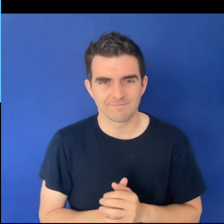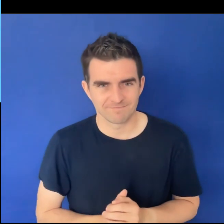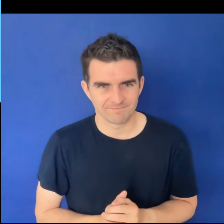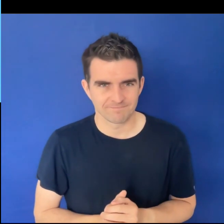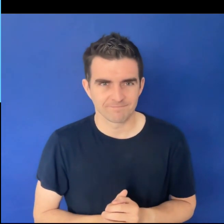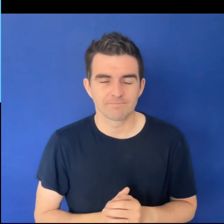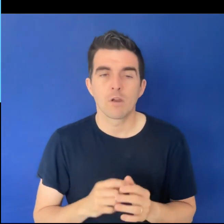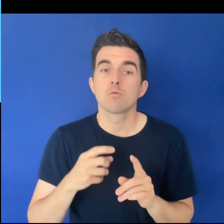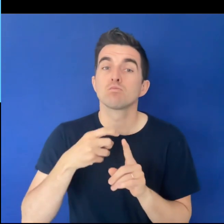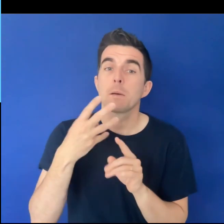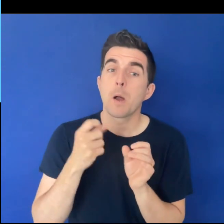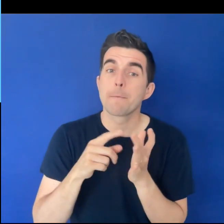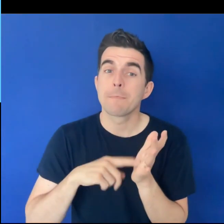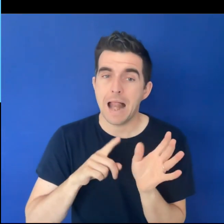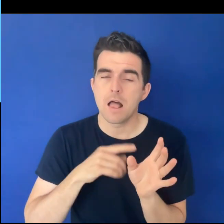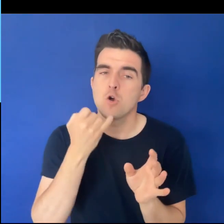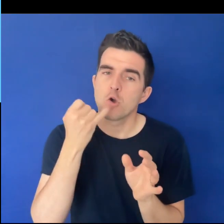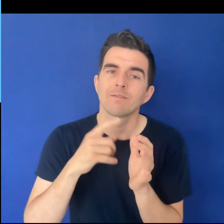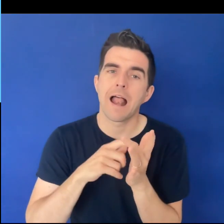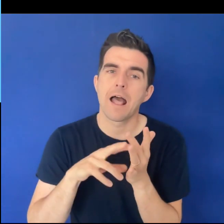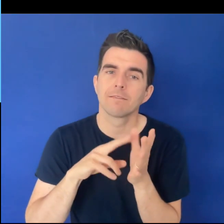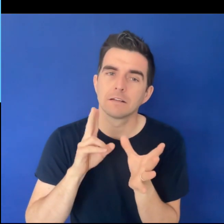Rainbow Billy: The Curse of the Leviathan